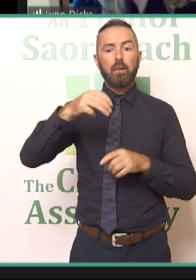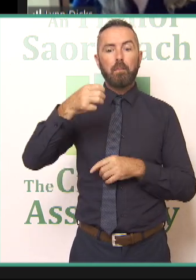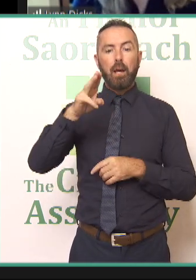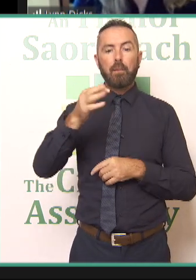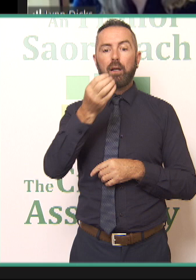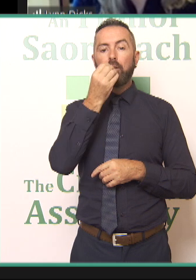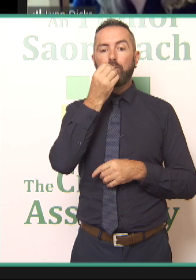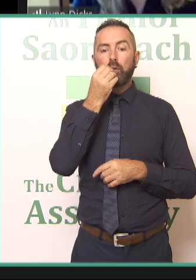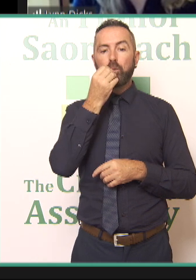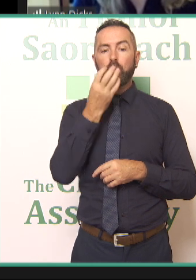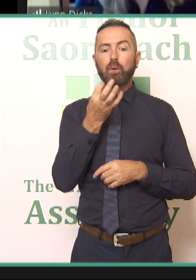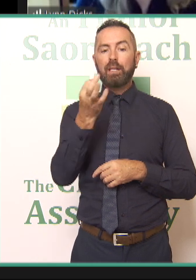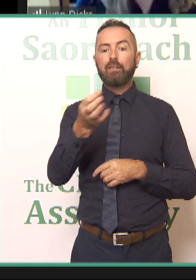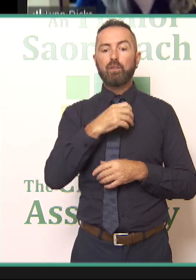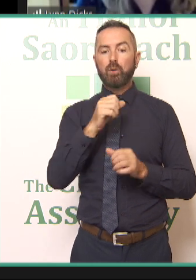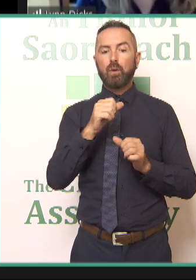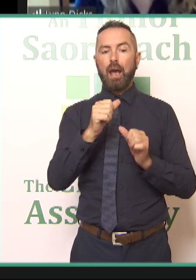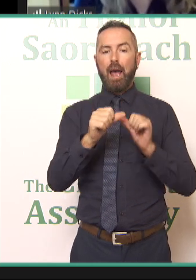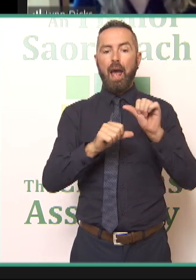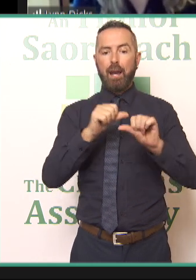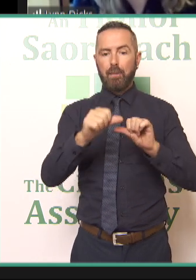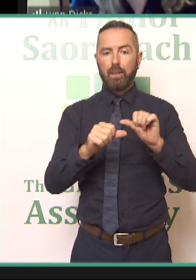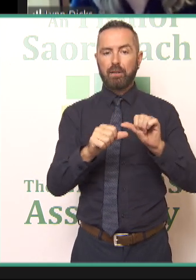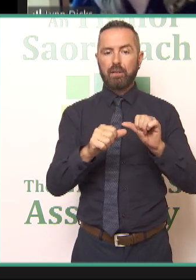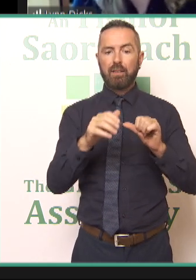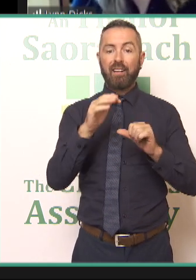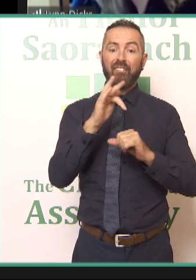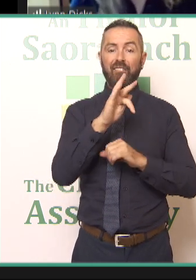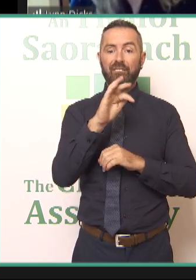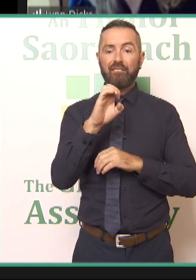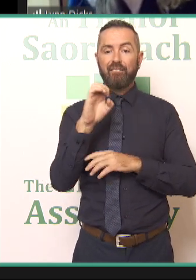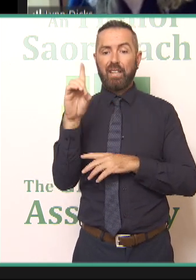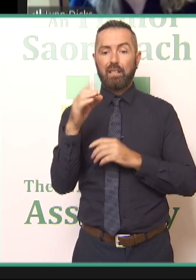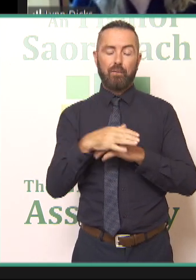that is fed to animals so it's animal consumed mass or feed and it's kind of similar there's some